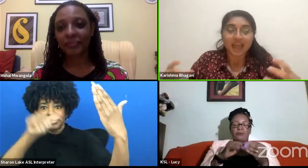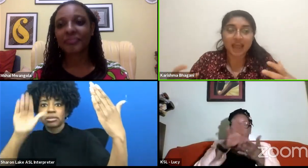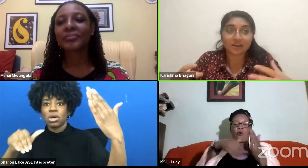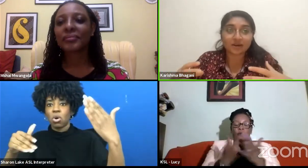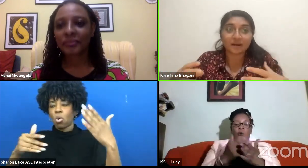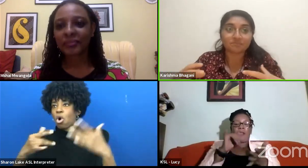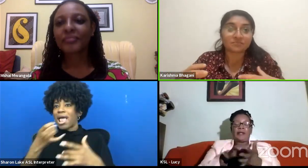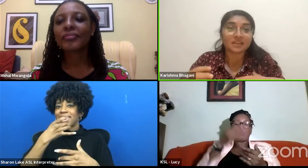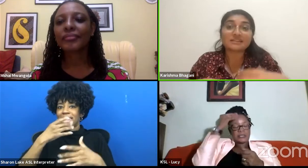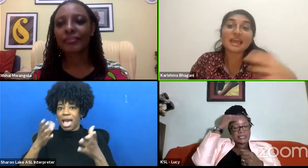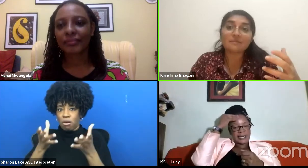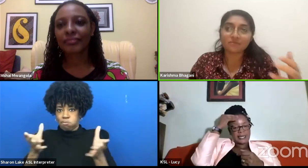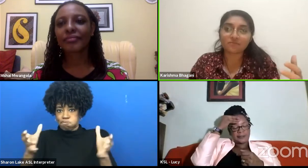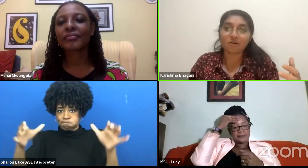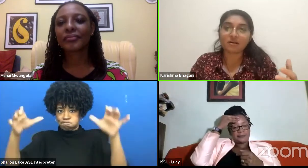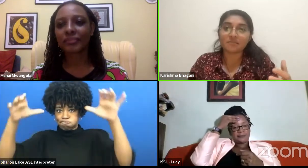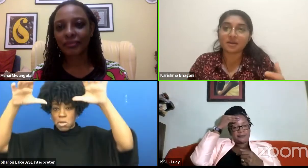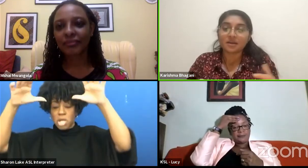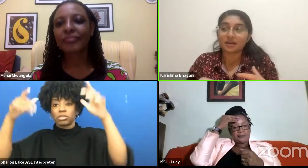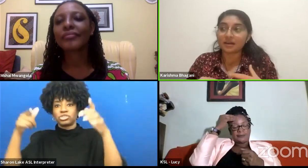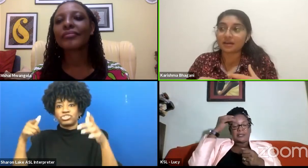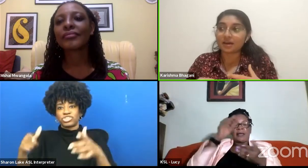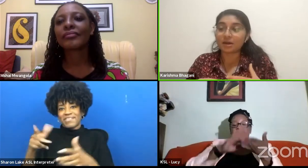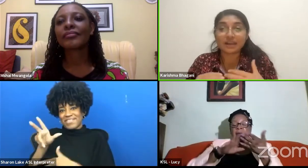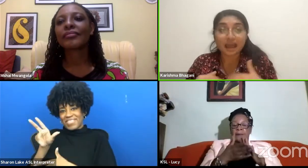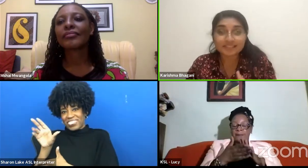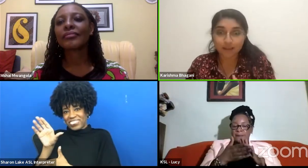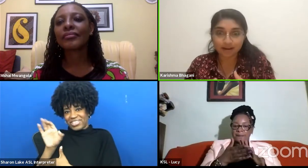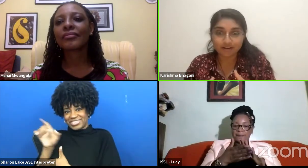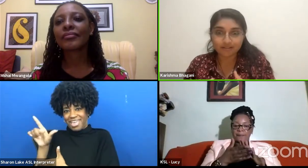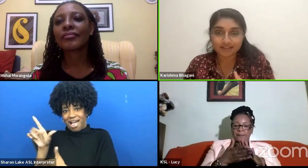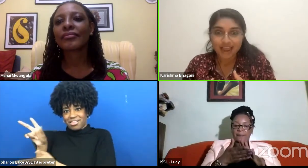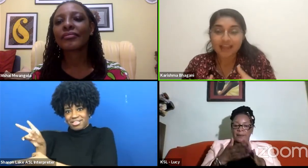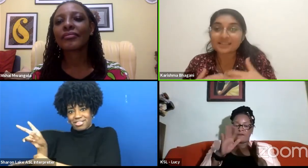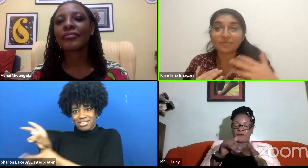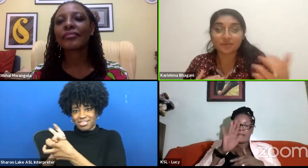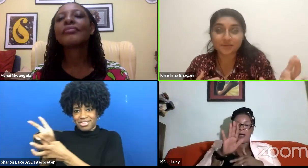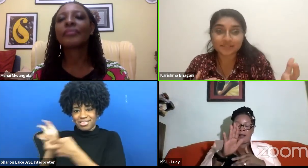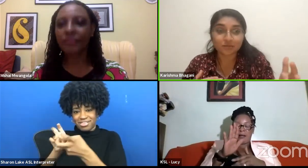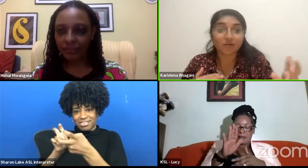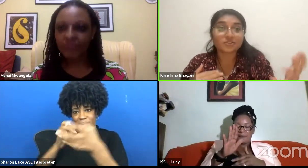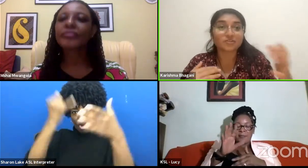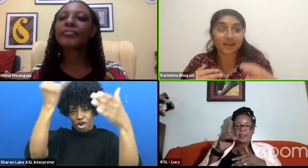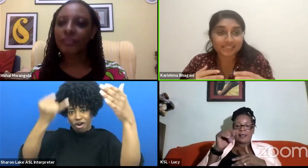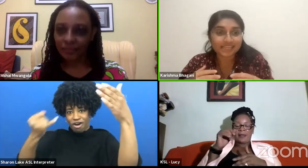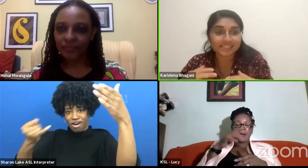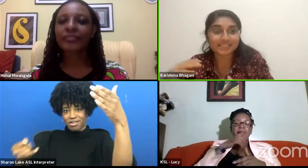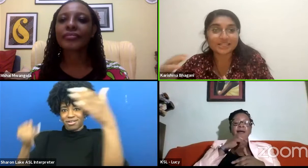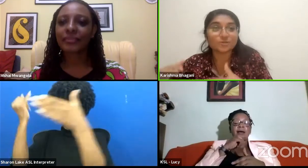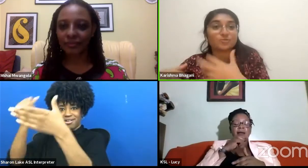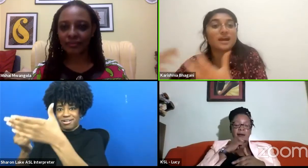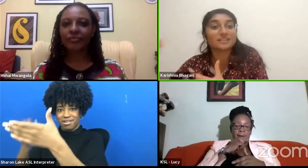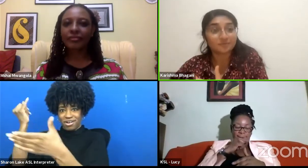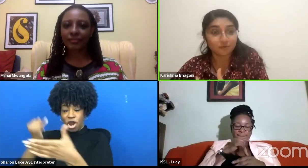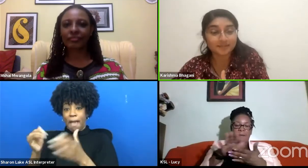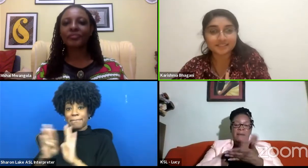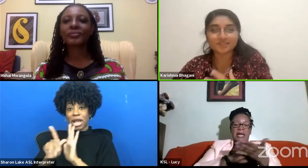And it came from her dance background and some of her pieces were also translated into dance performances.